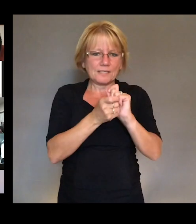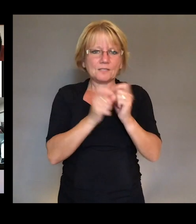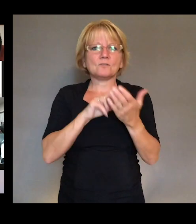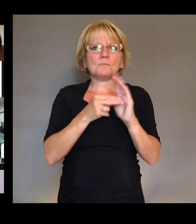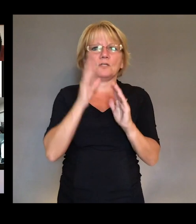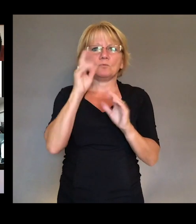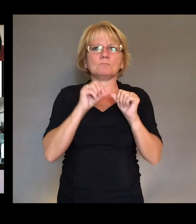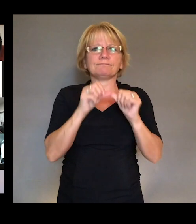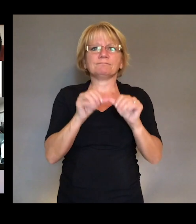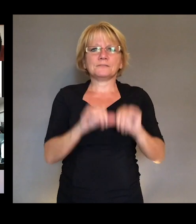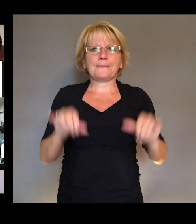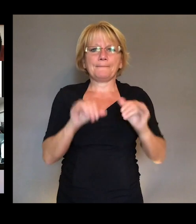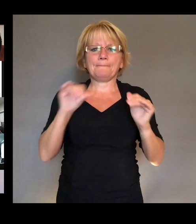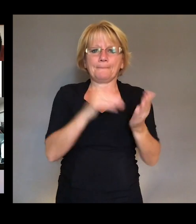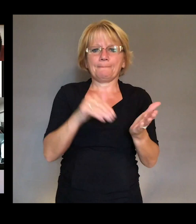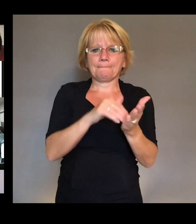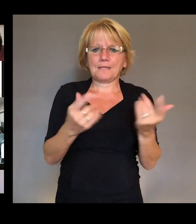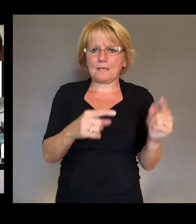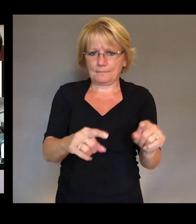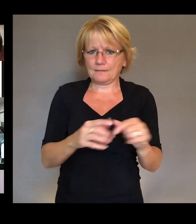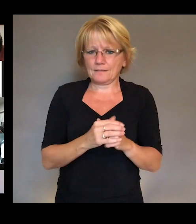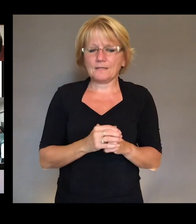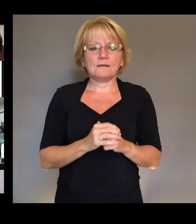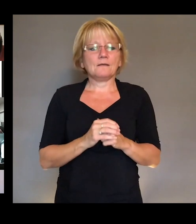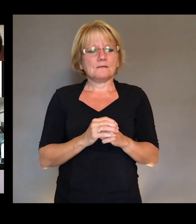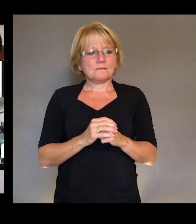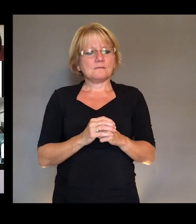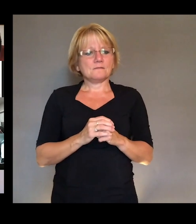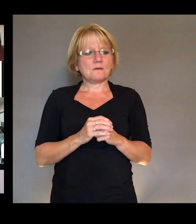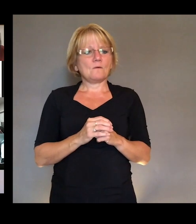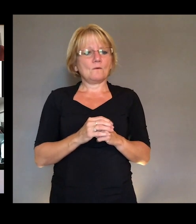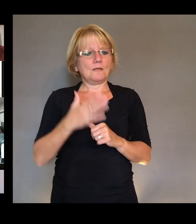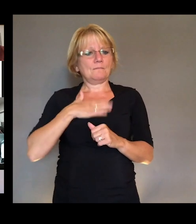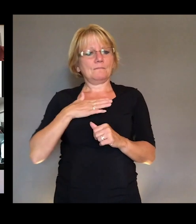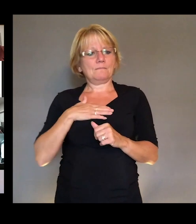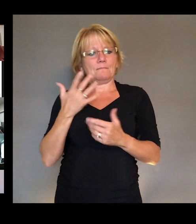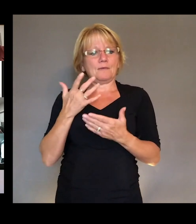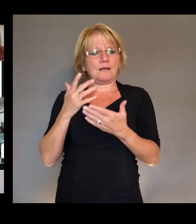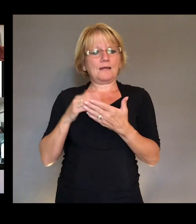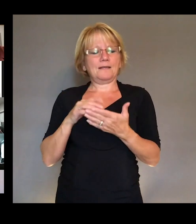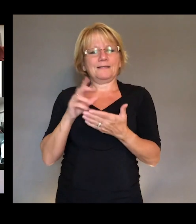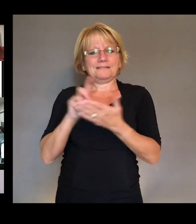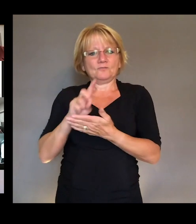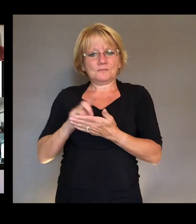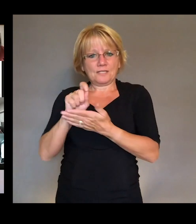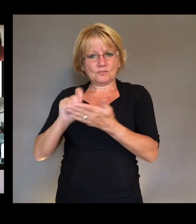you're perpetuating it, it's gonna keep happening. So I include this in my literature review for my dissertation,